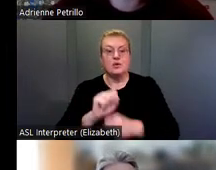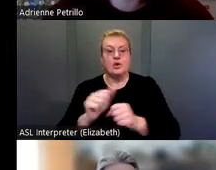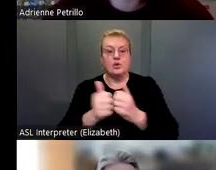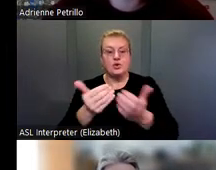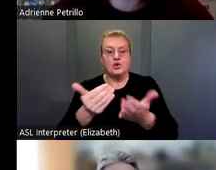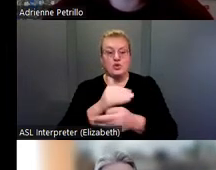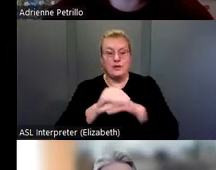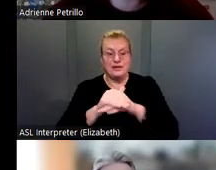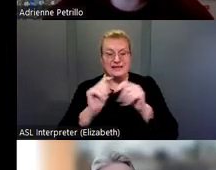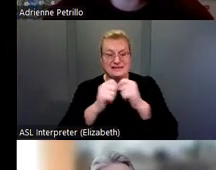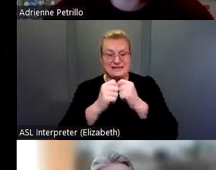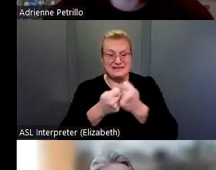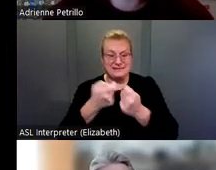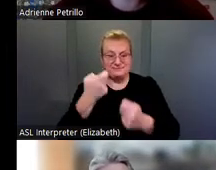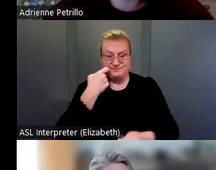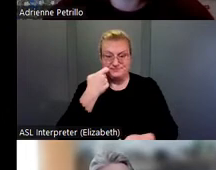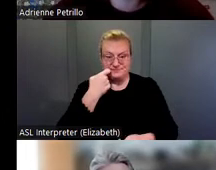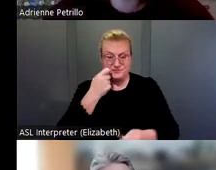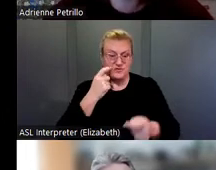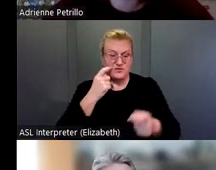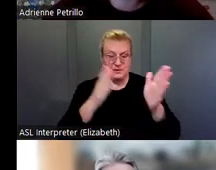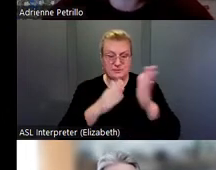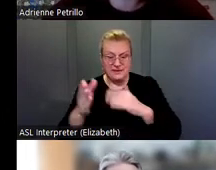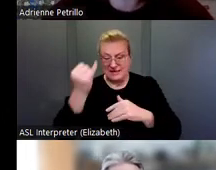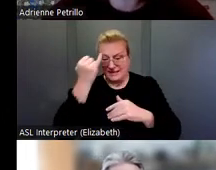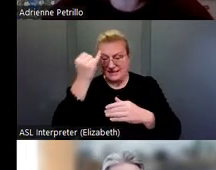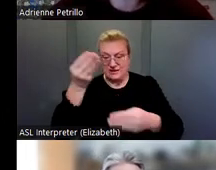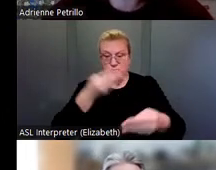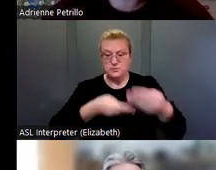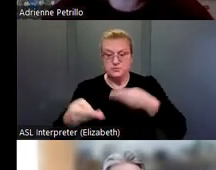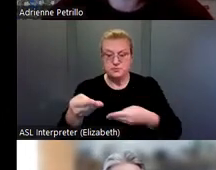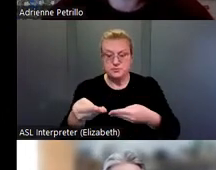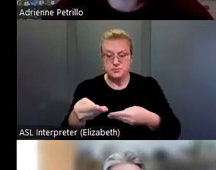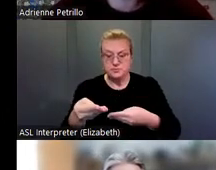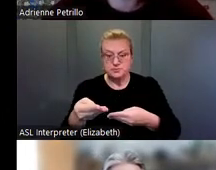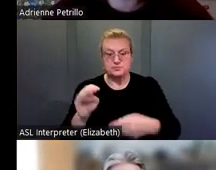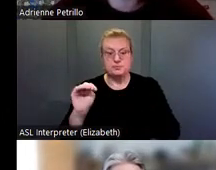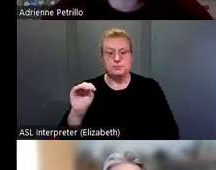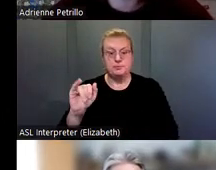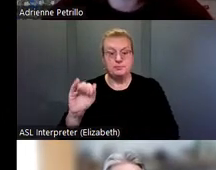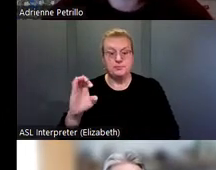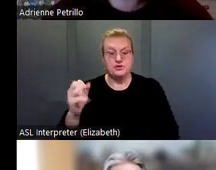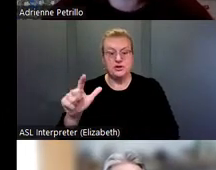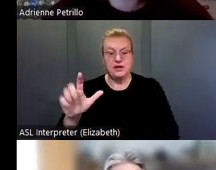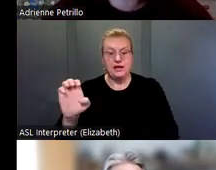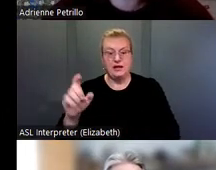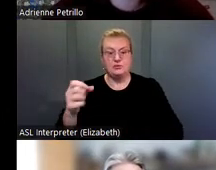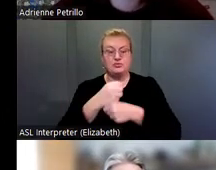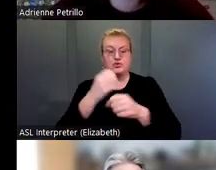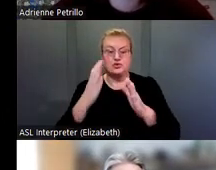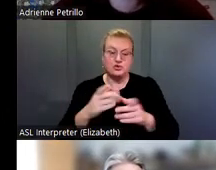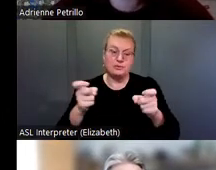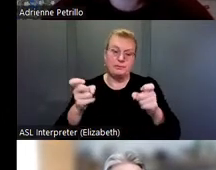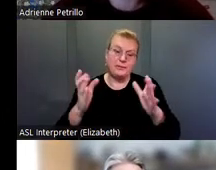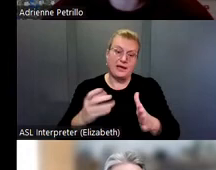especially in helping to plan Idea Swap. Michelle is a producer, a manager and artist,